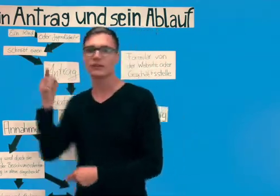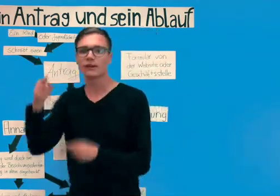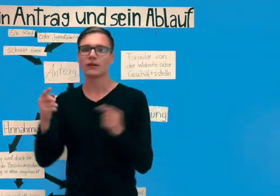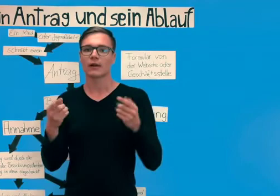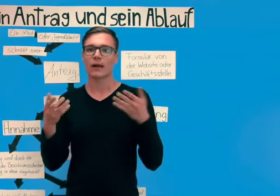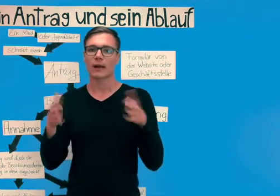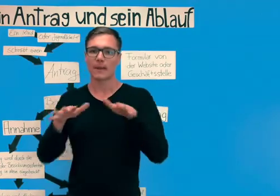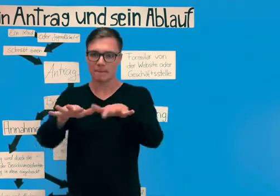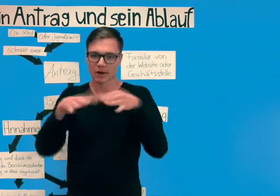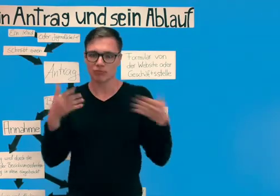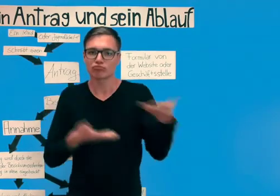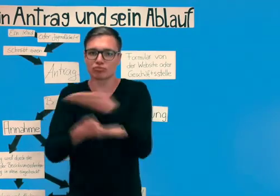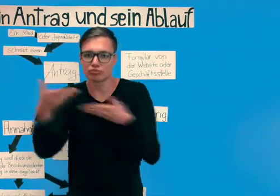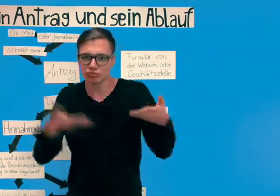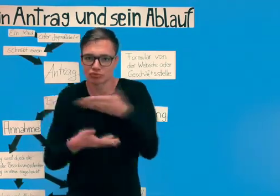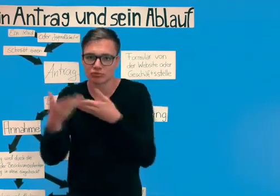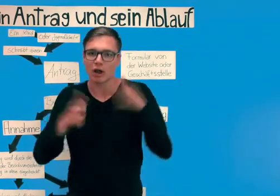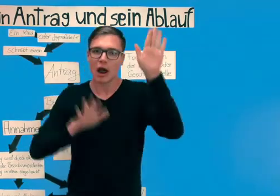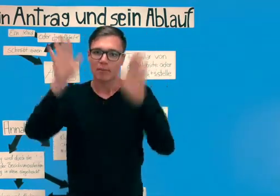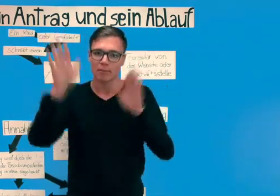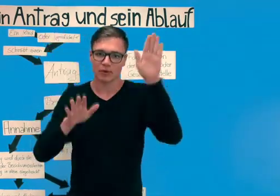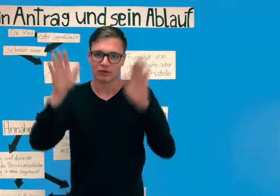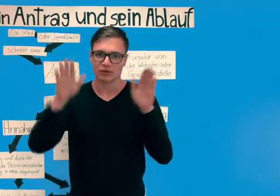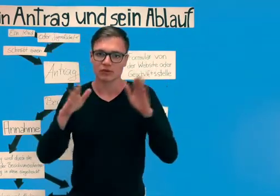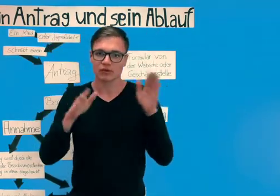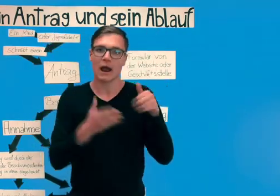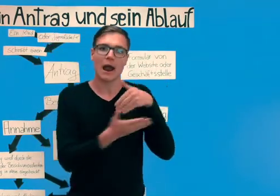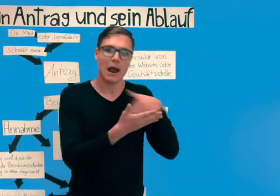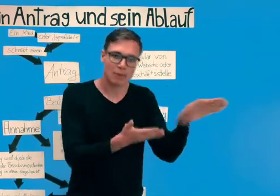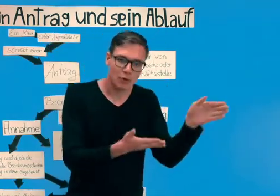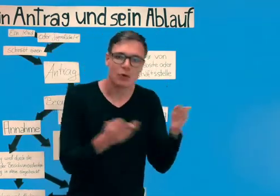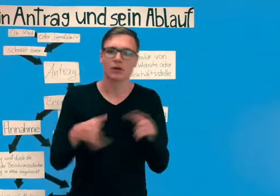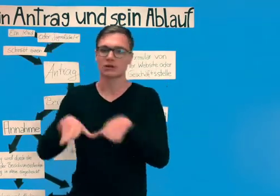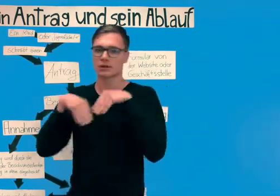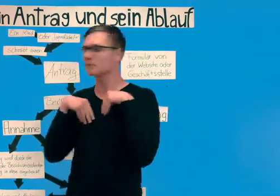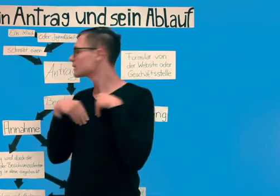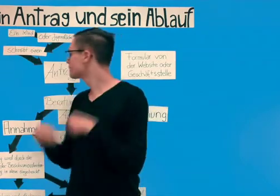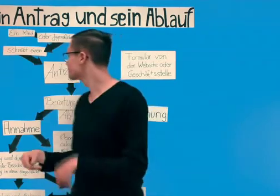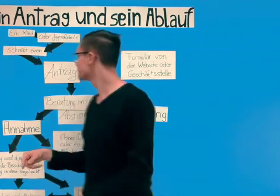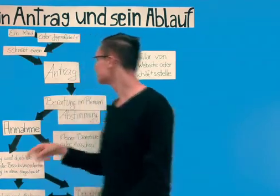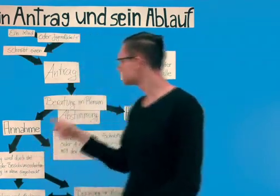The plenary deliberates and votes on the proposal, which then results in a rejection or an acceptance.